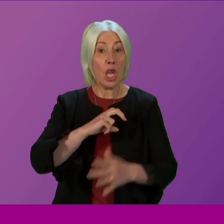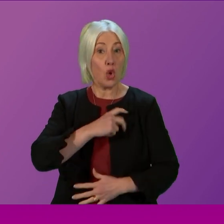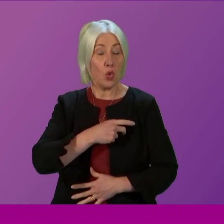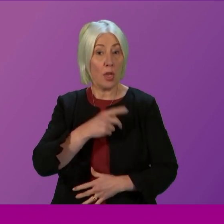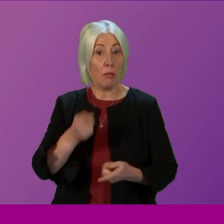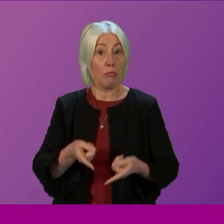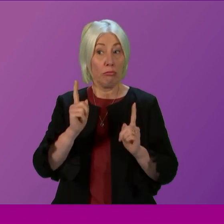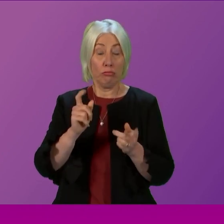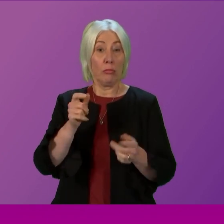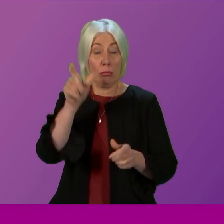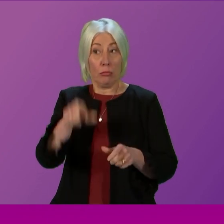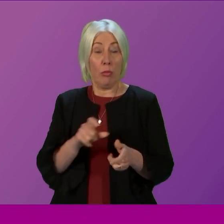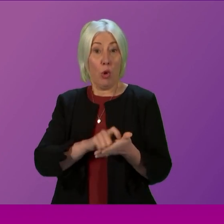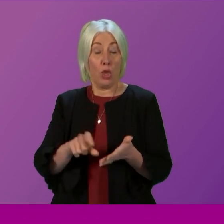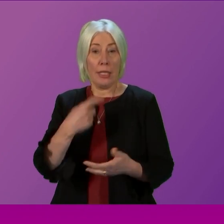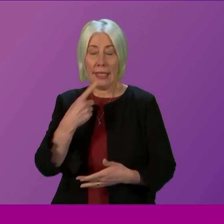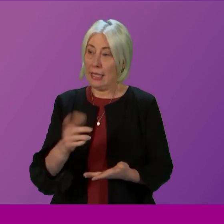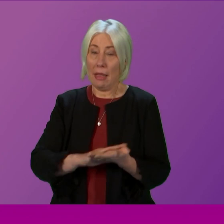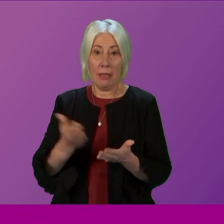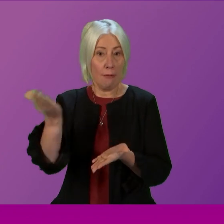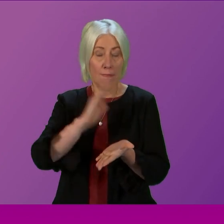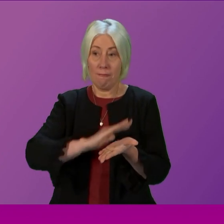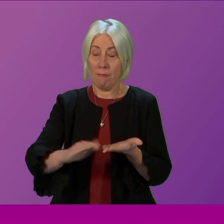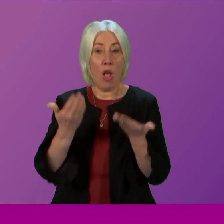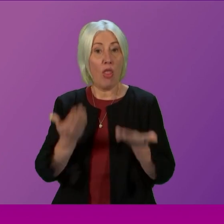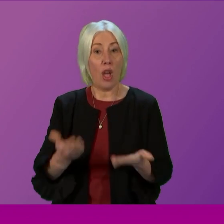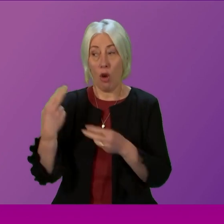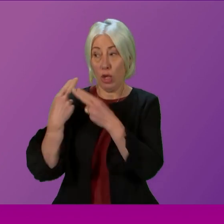“This would potentially write off the current generation of young people.”